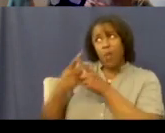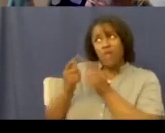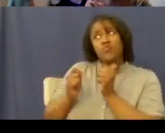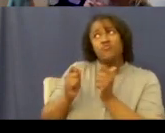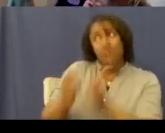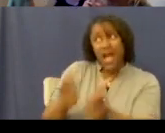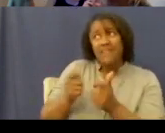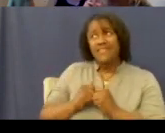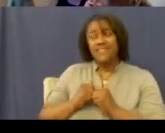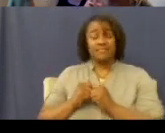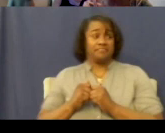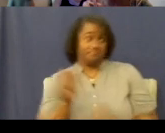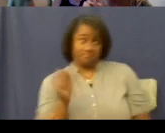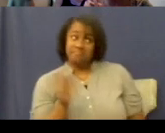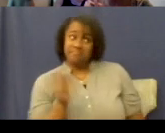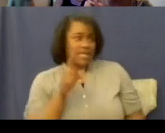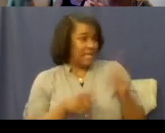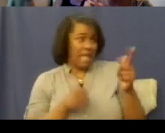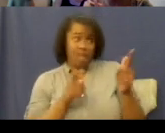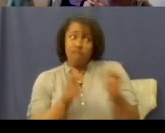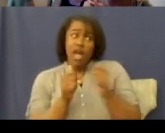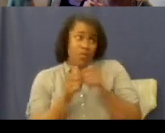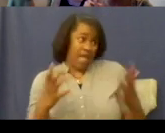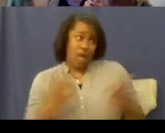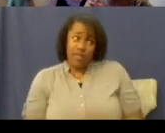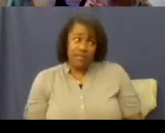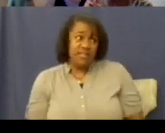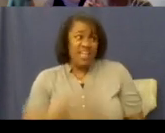You couldn't run without it; that's the incredible thing.